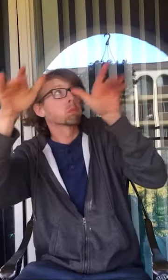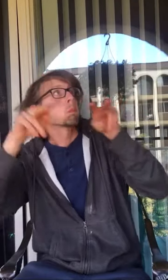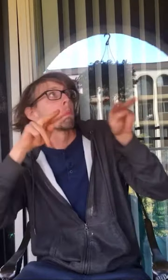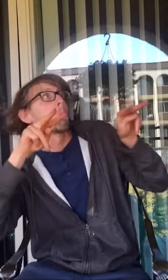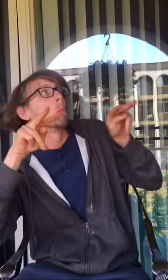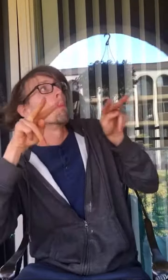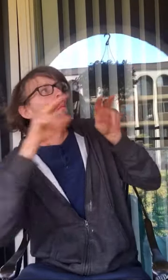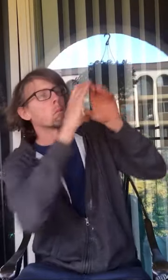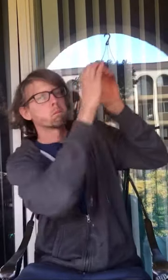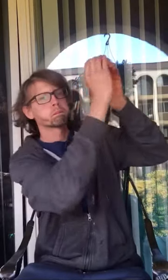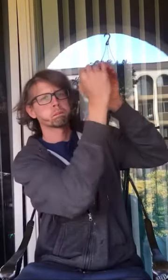The horde awaits the winking orifice.